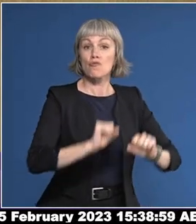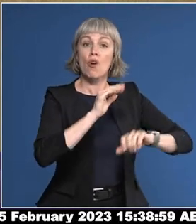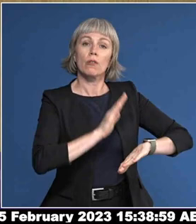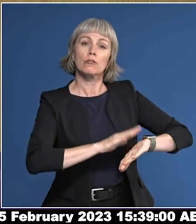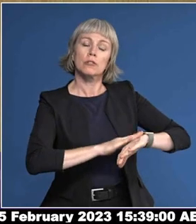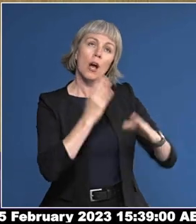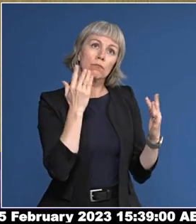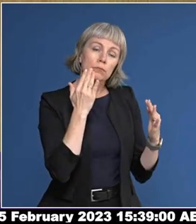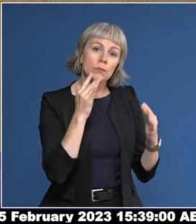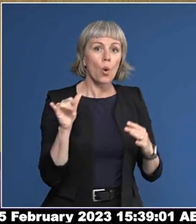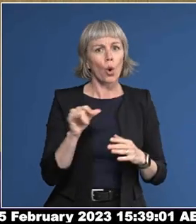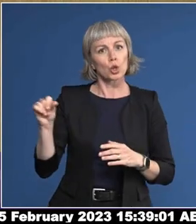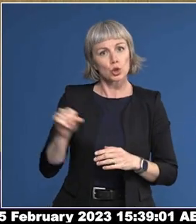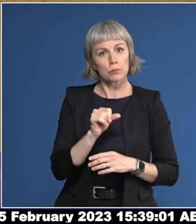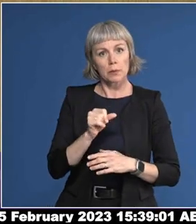as a learning in the workplace?